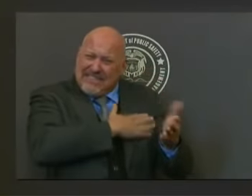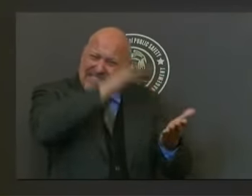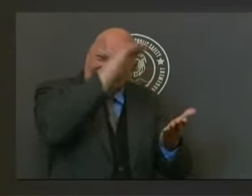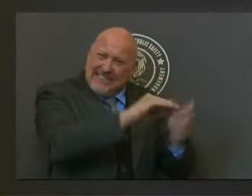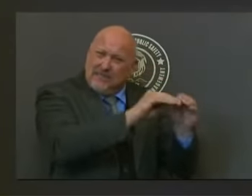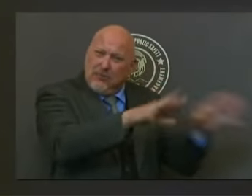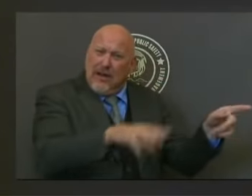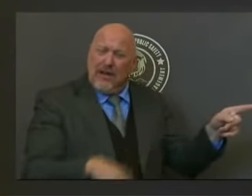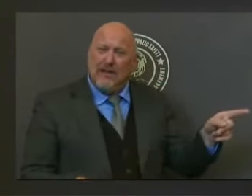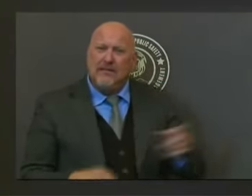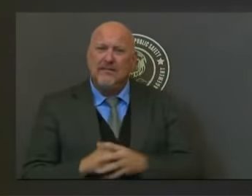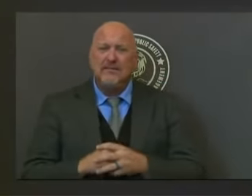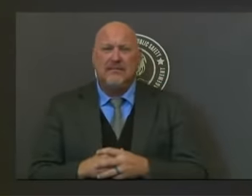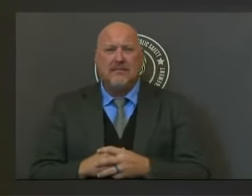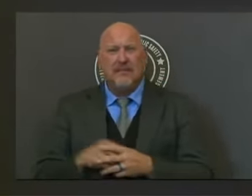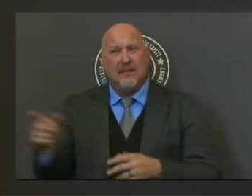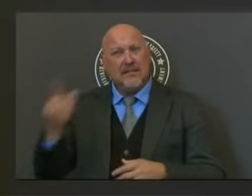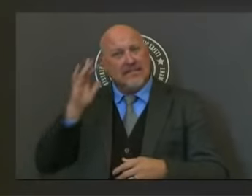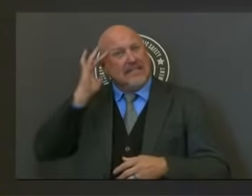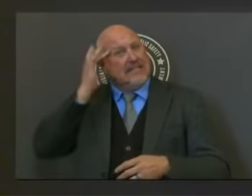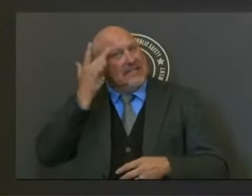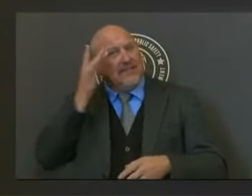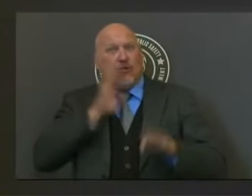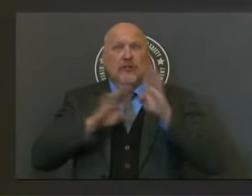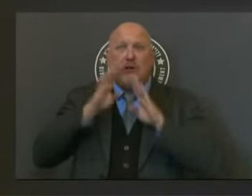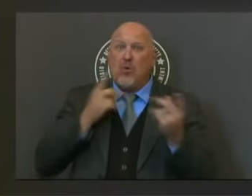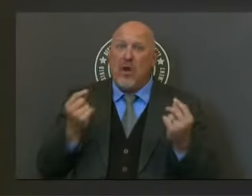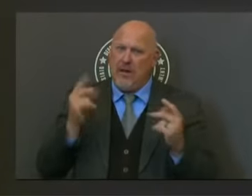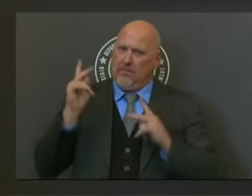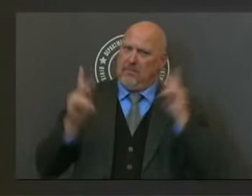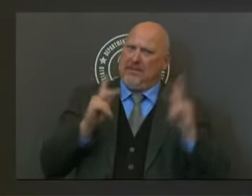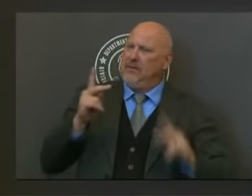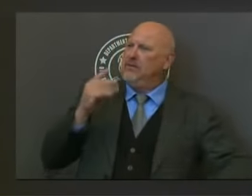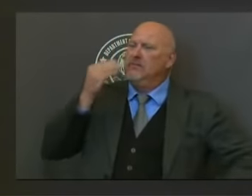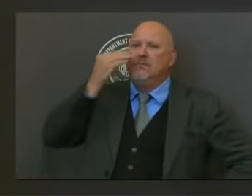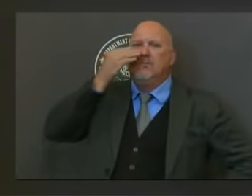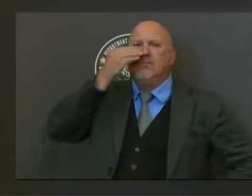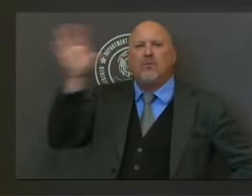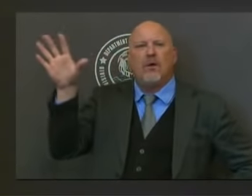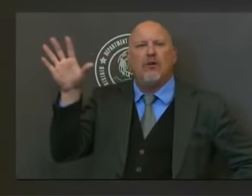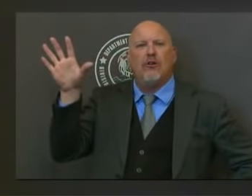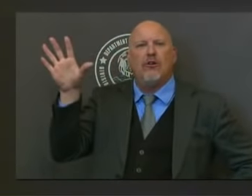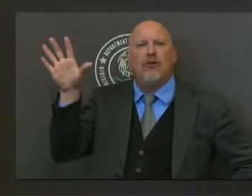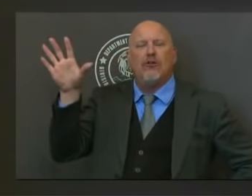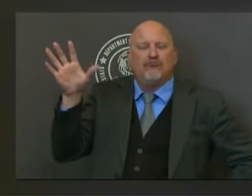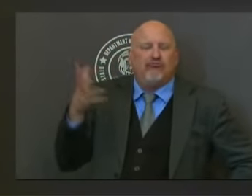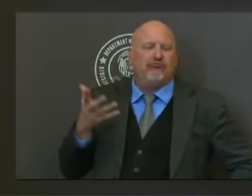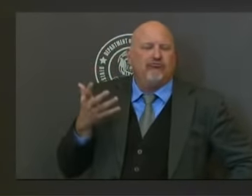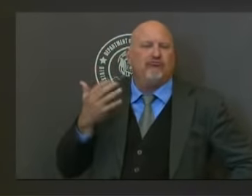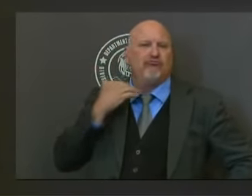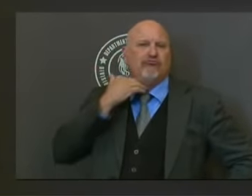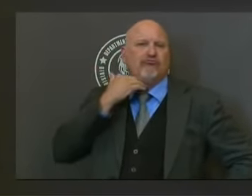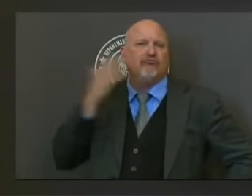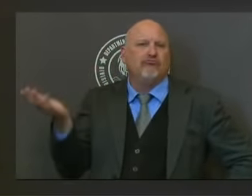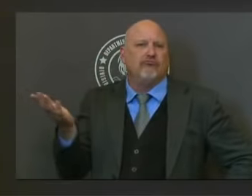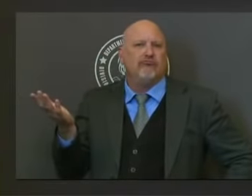governments not heeding the advice of scientists and public